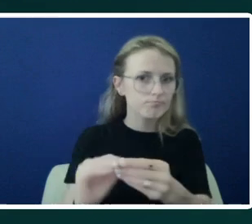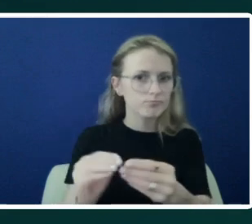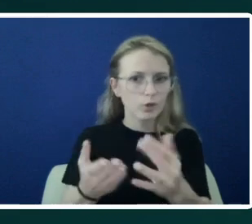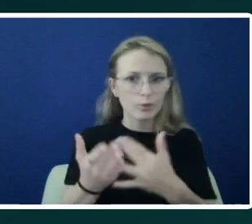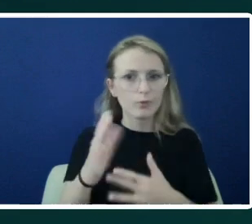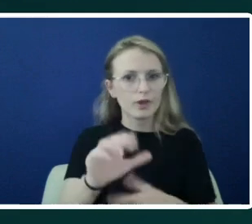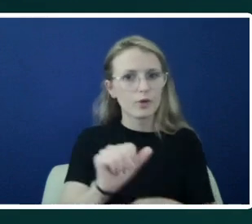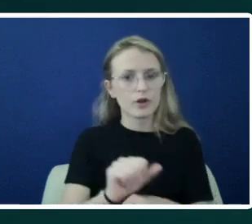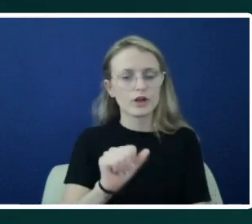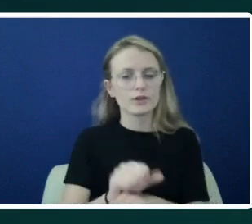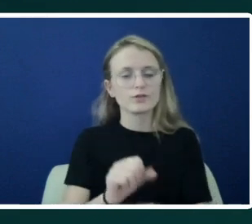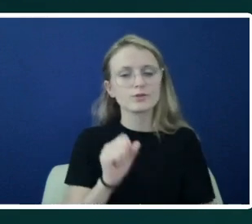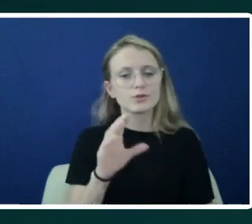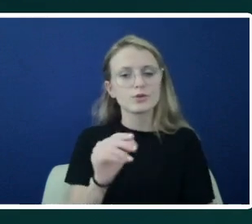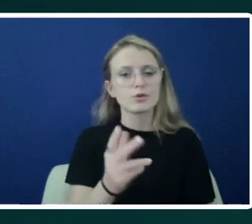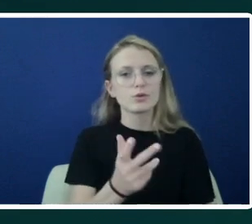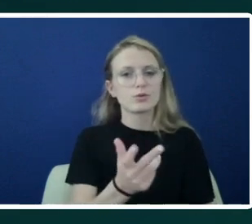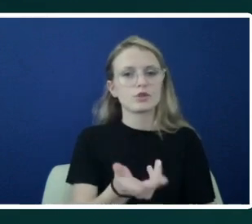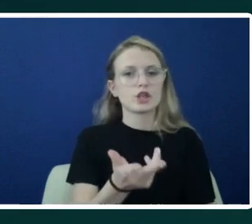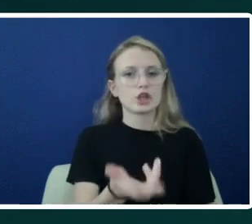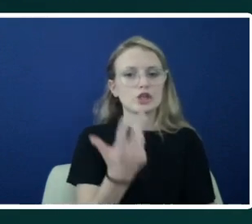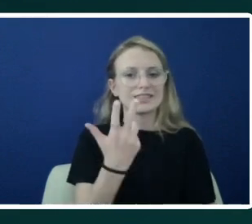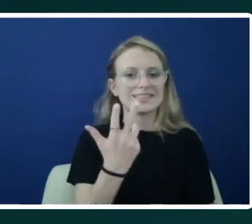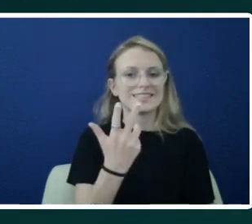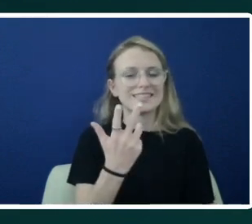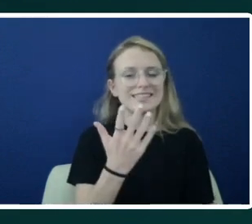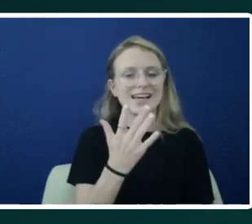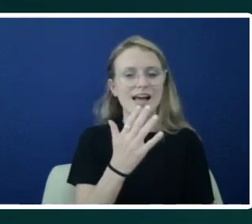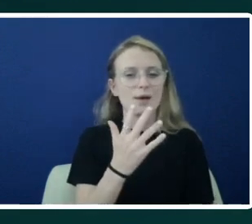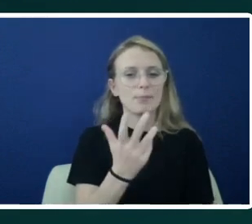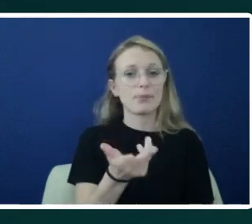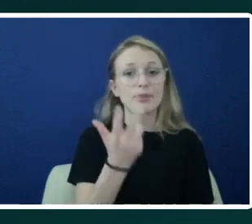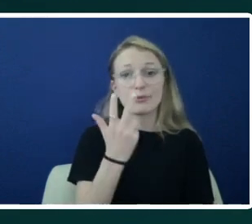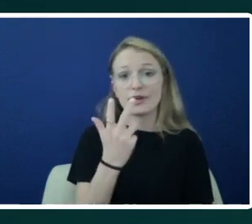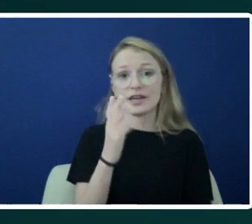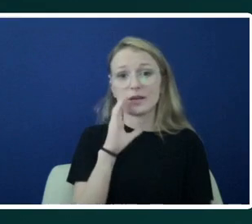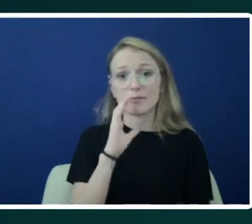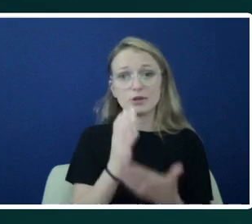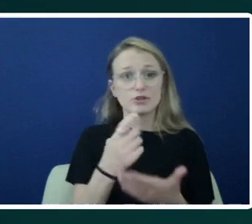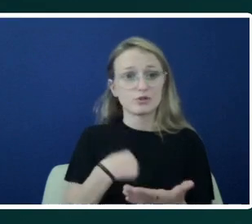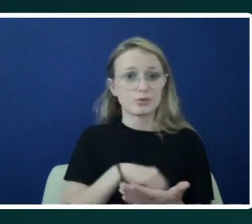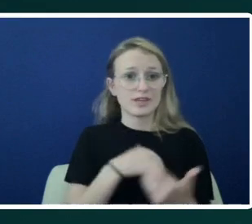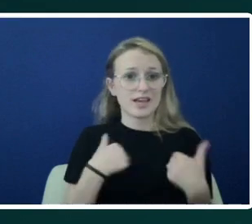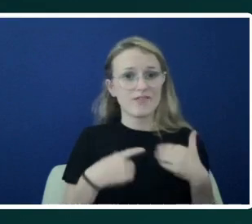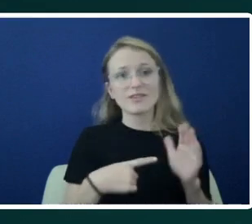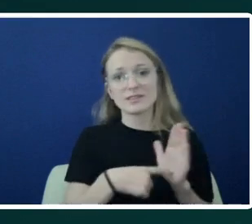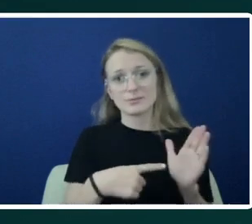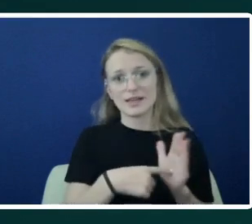And so, three of the works that we have on display in the exhibition are these posters